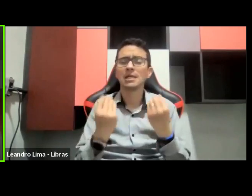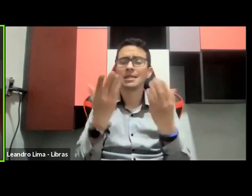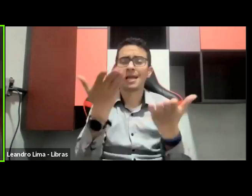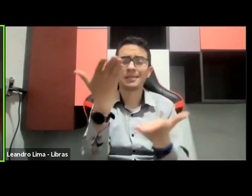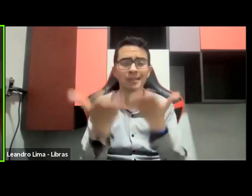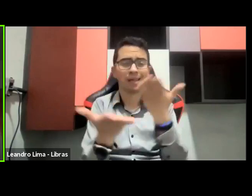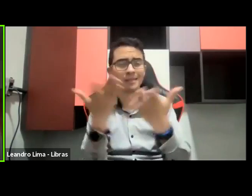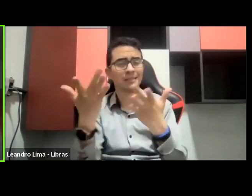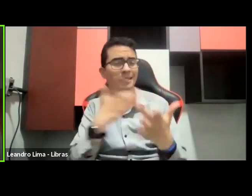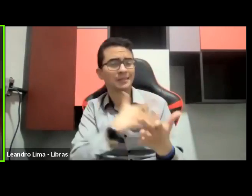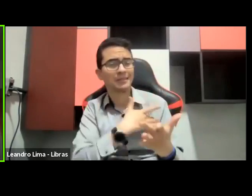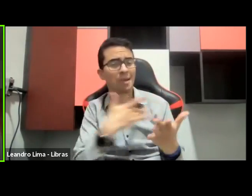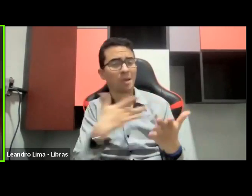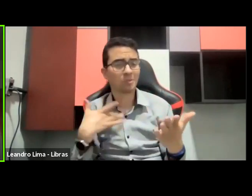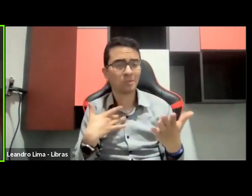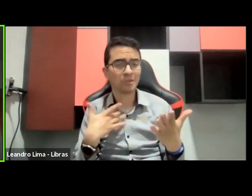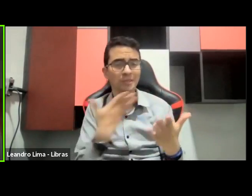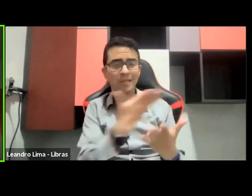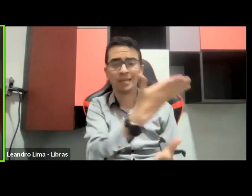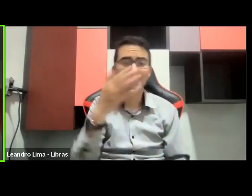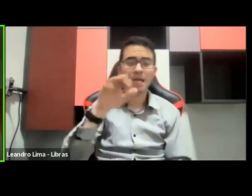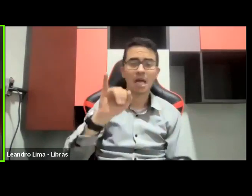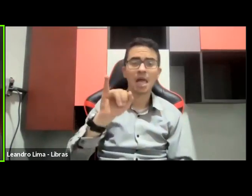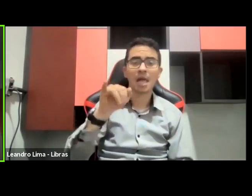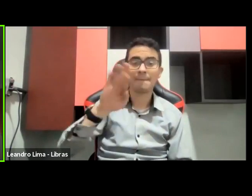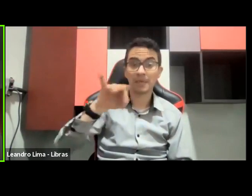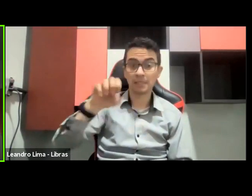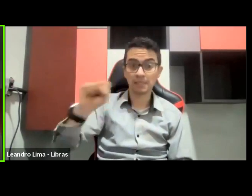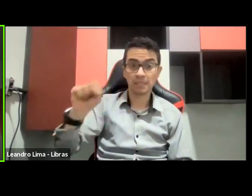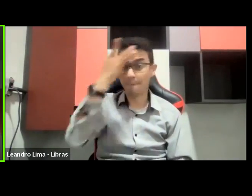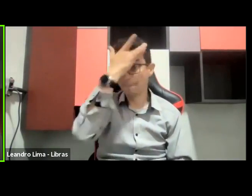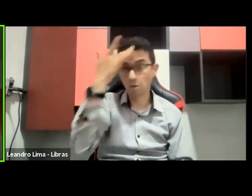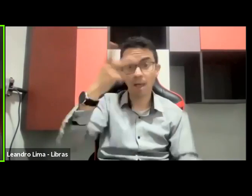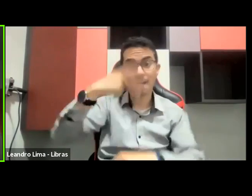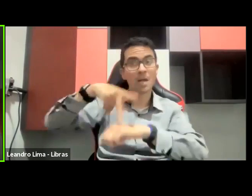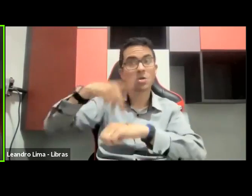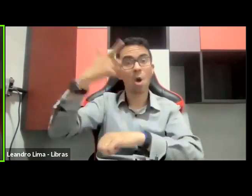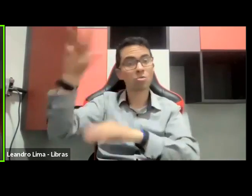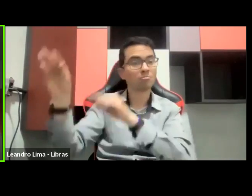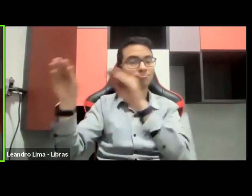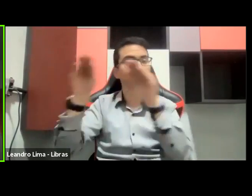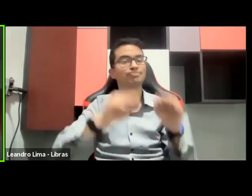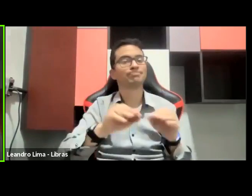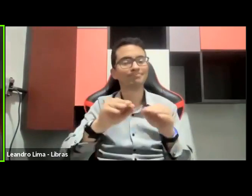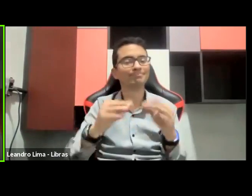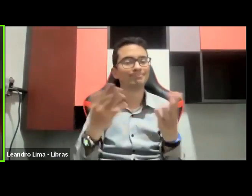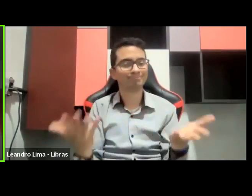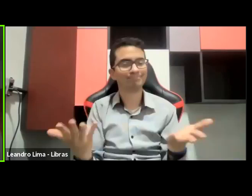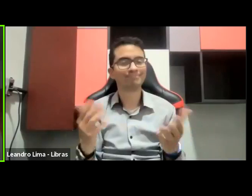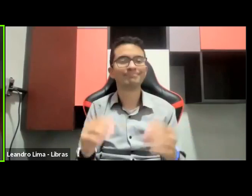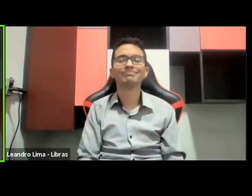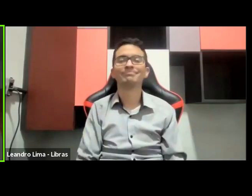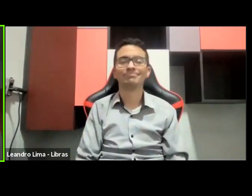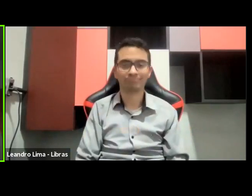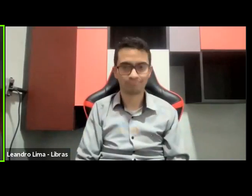self care. services services for papers papers for papers versus. and.